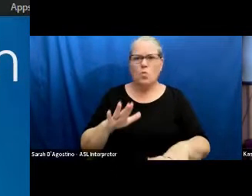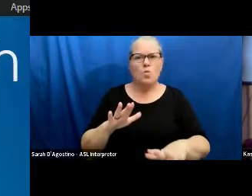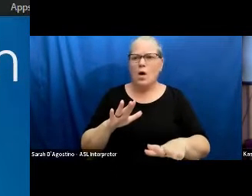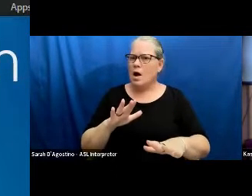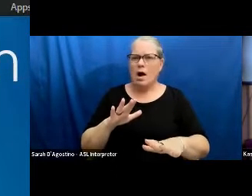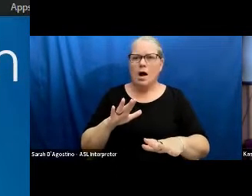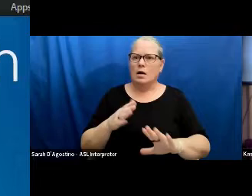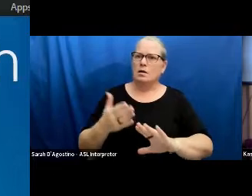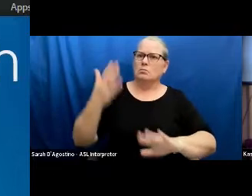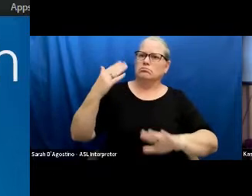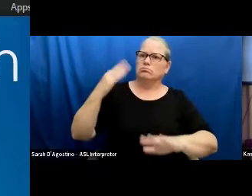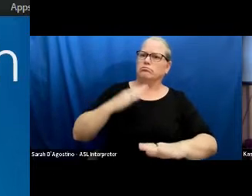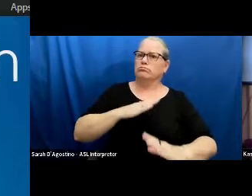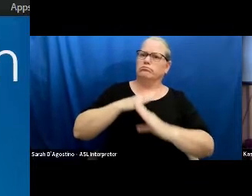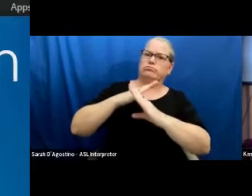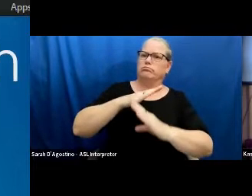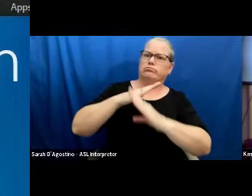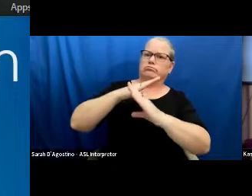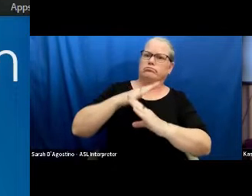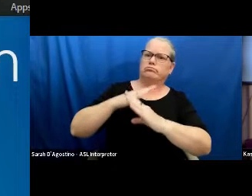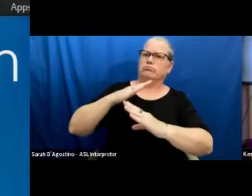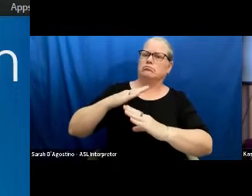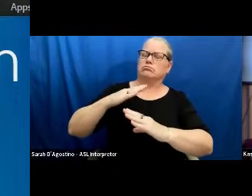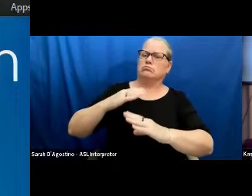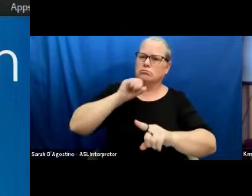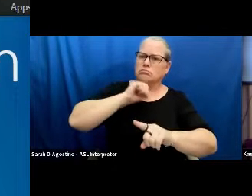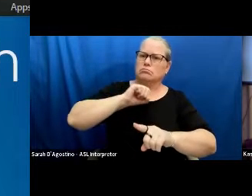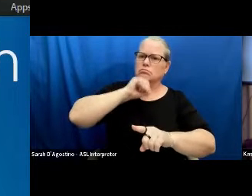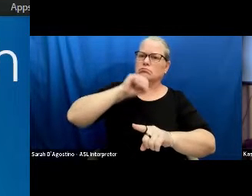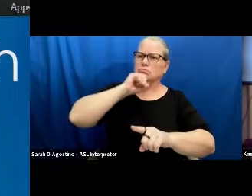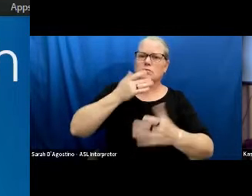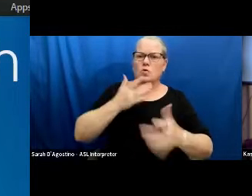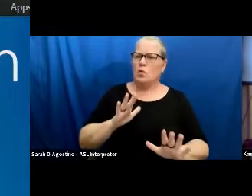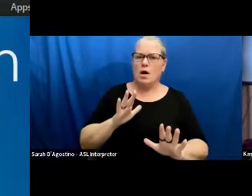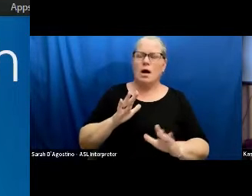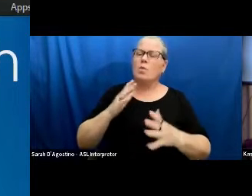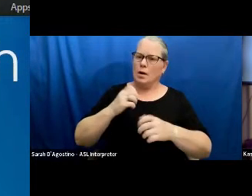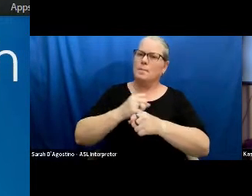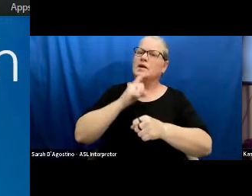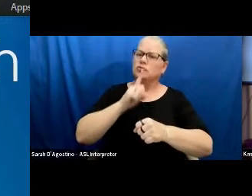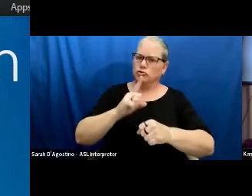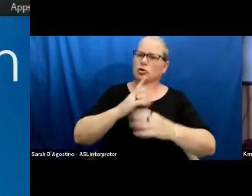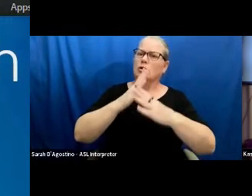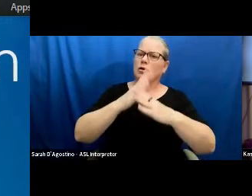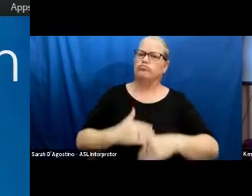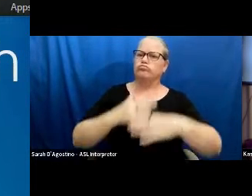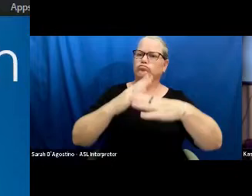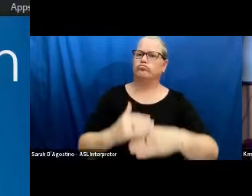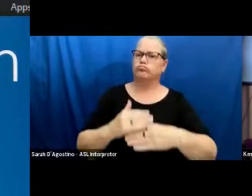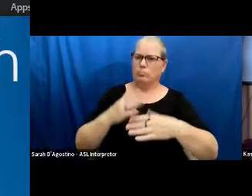information about the candidates and apply for an absentee ballot any of the activities that